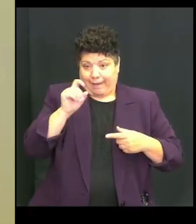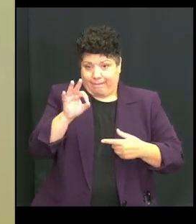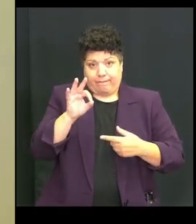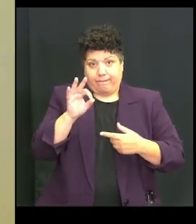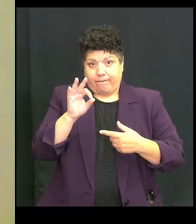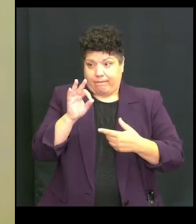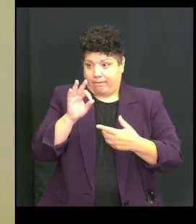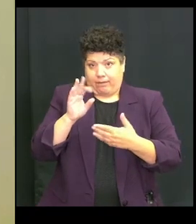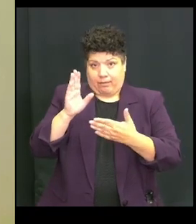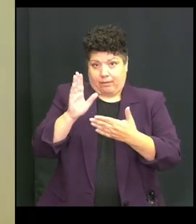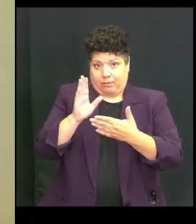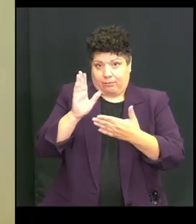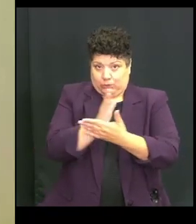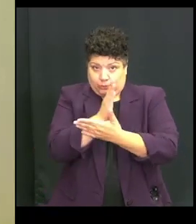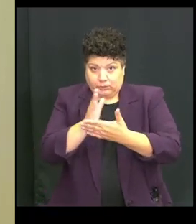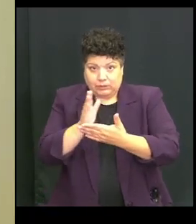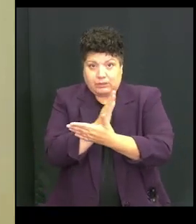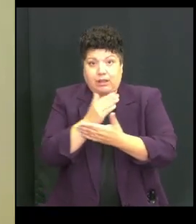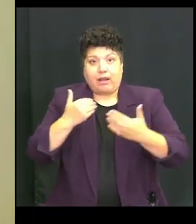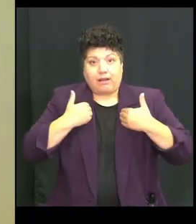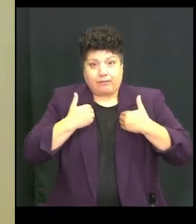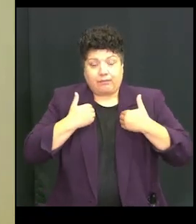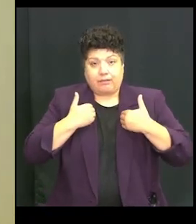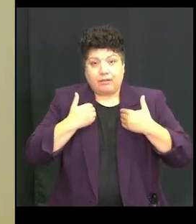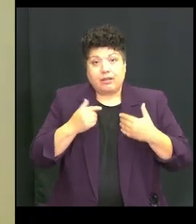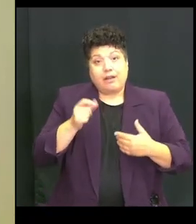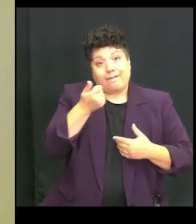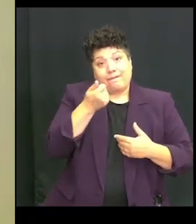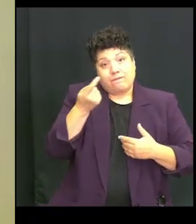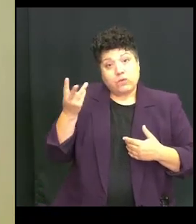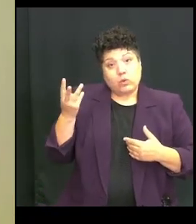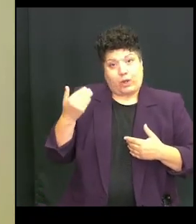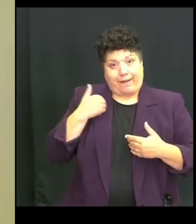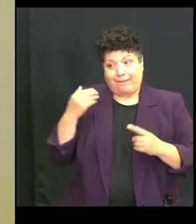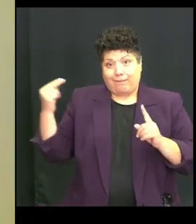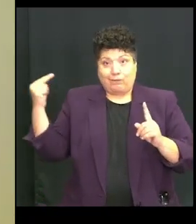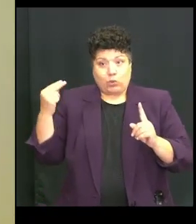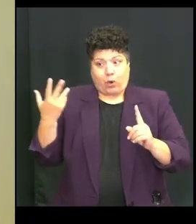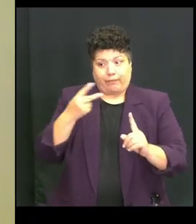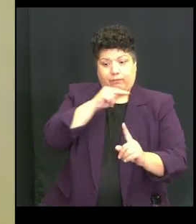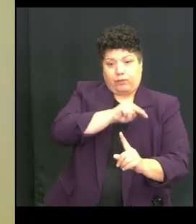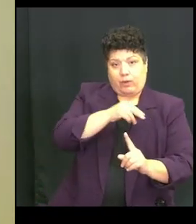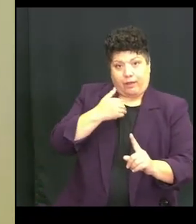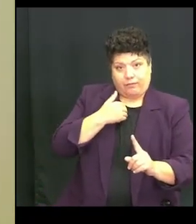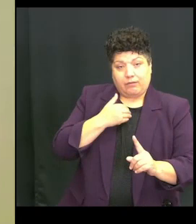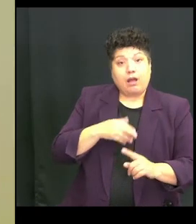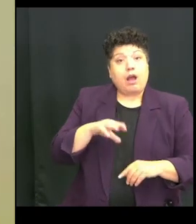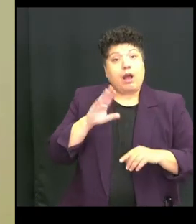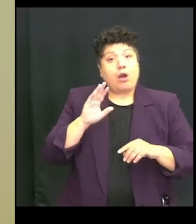there's a few people on the other side - as they were when there was no partisan information at all presented.